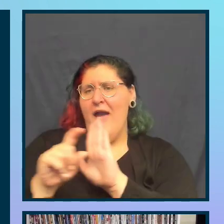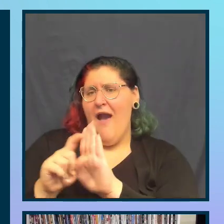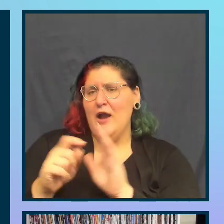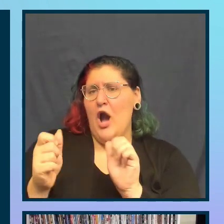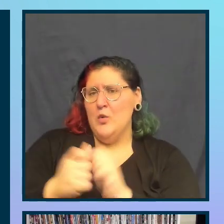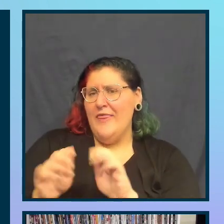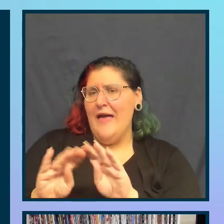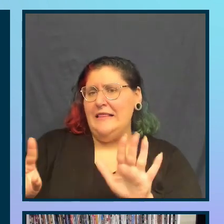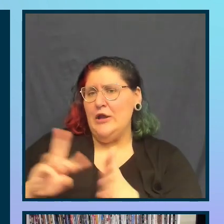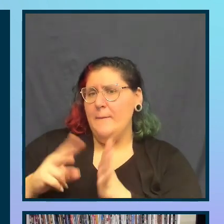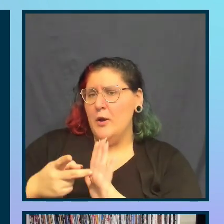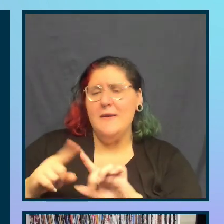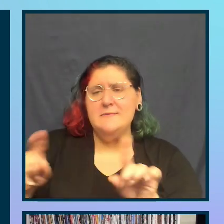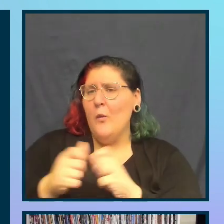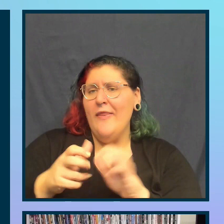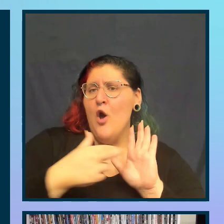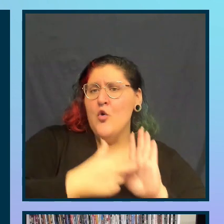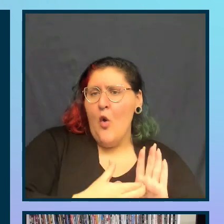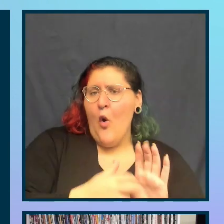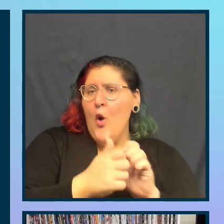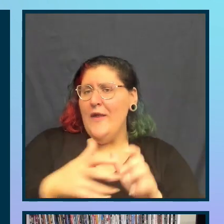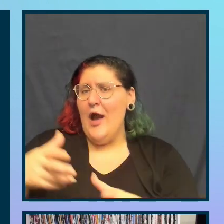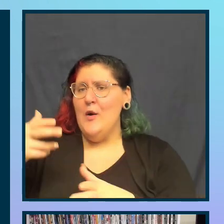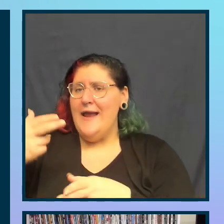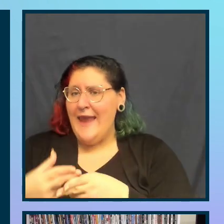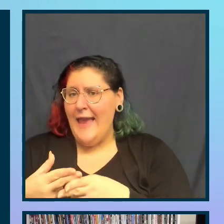a screen reader user would experience a seemingly unnecessary tab stop.